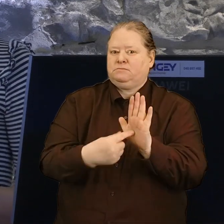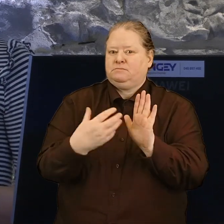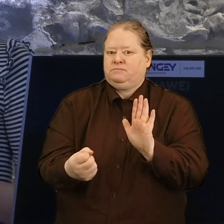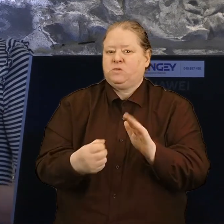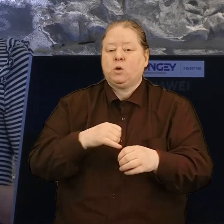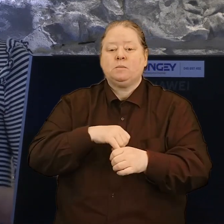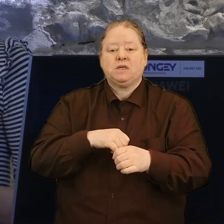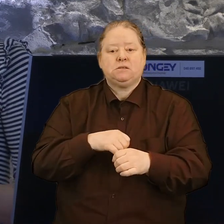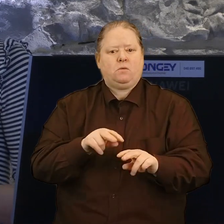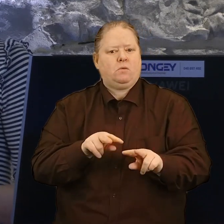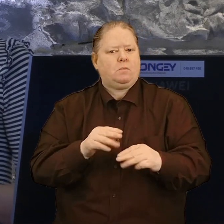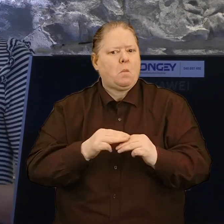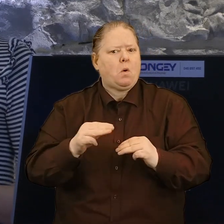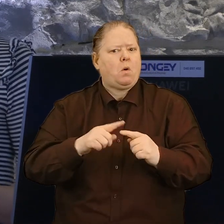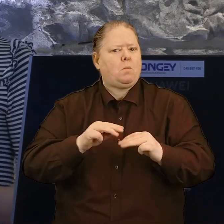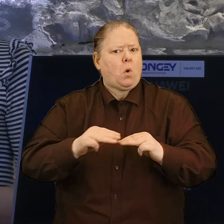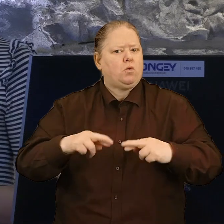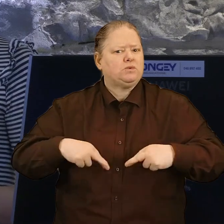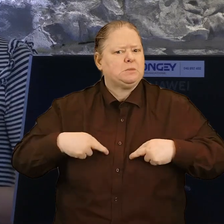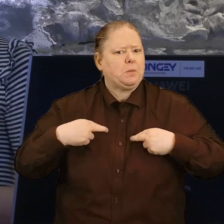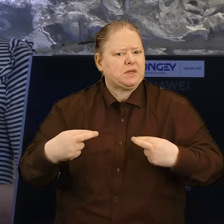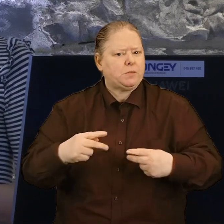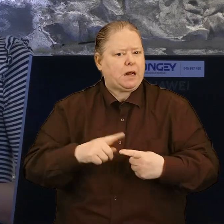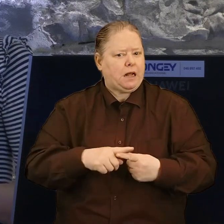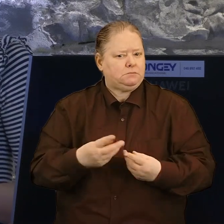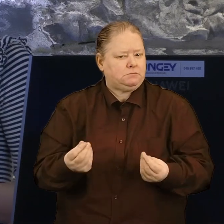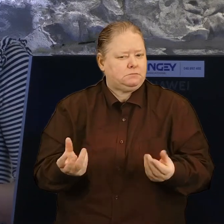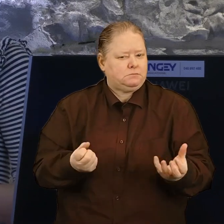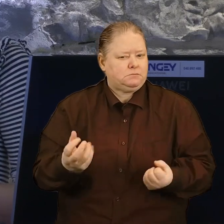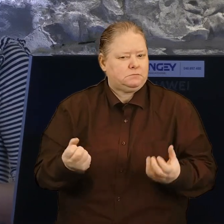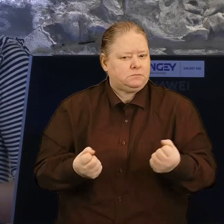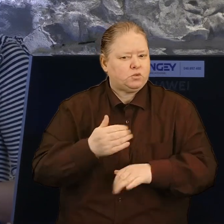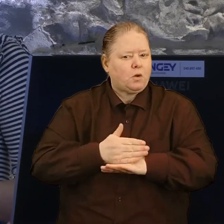So medicine was becoming an increasing respectable and lucrative profession, especially for middle class families in